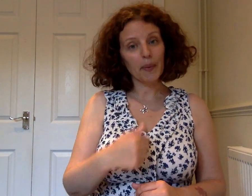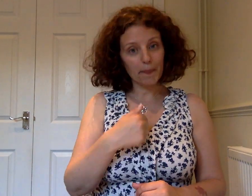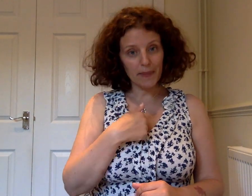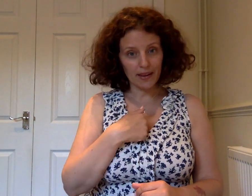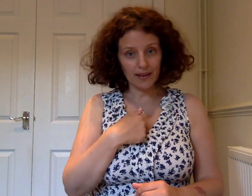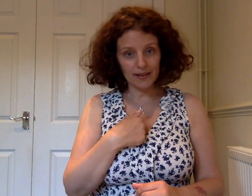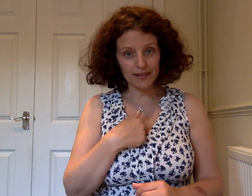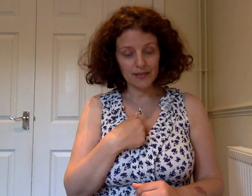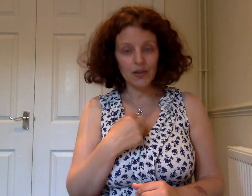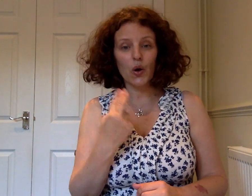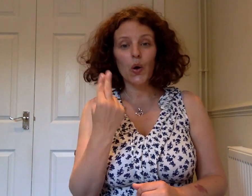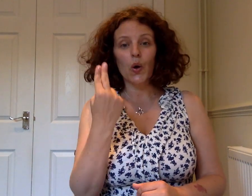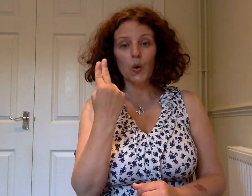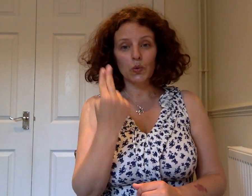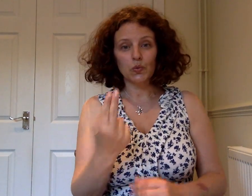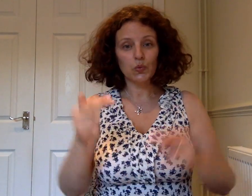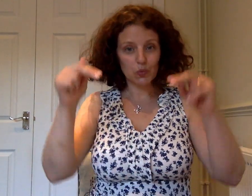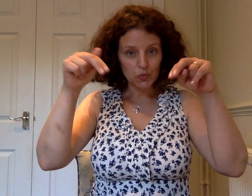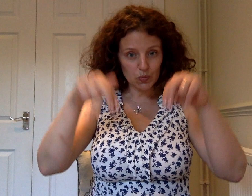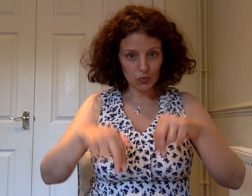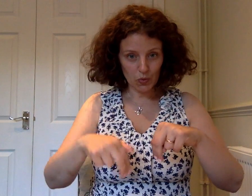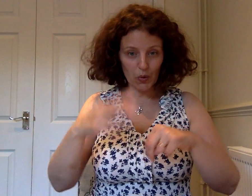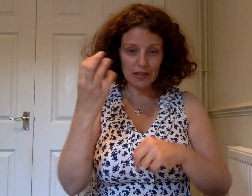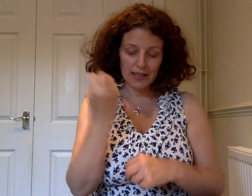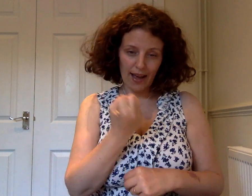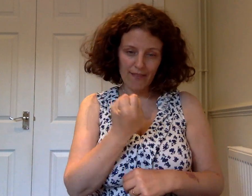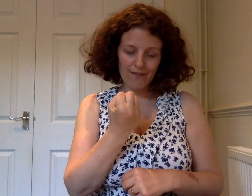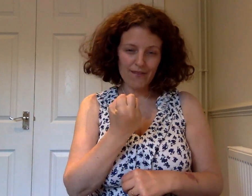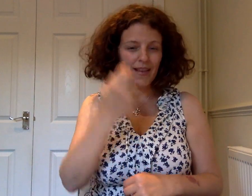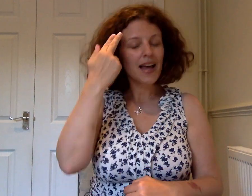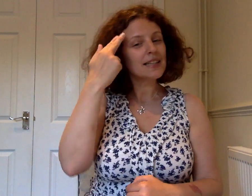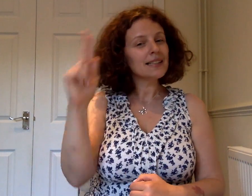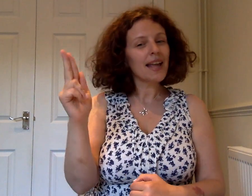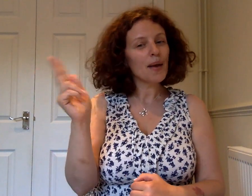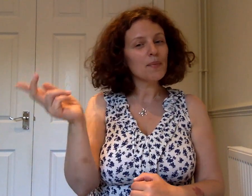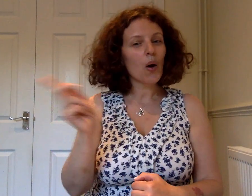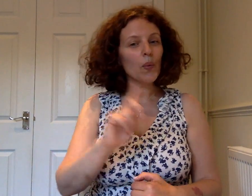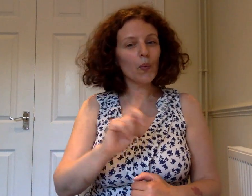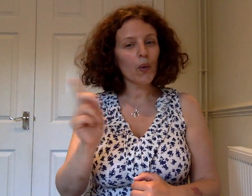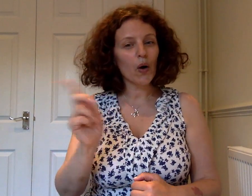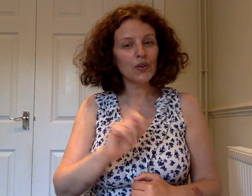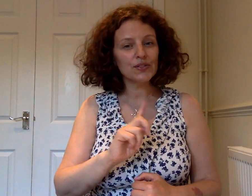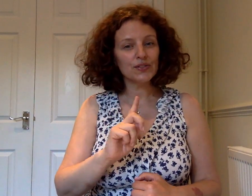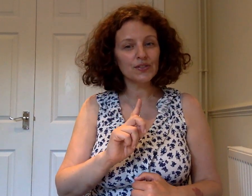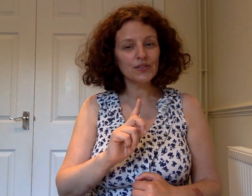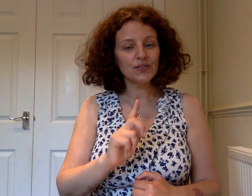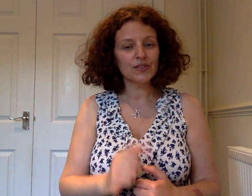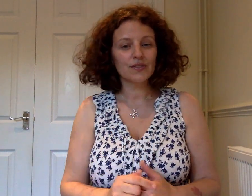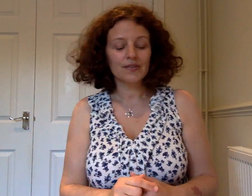What are the names of my 2 dog?